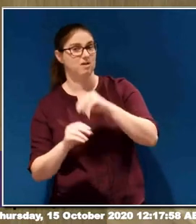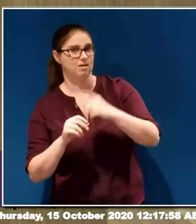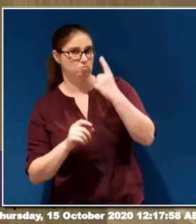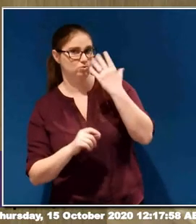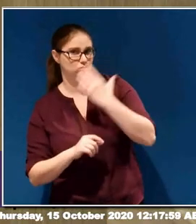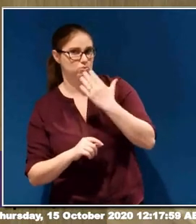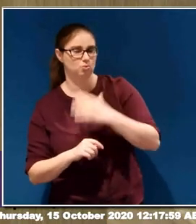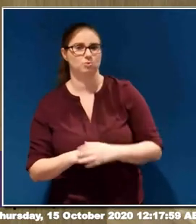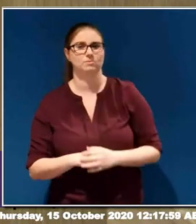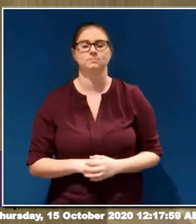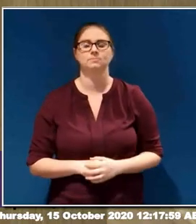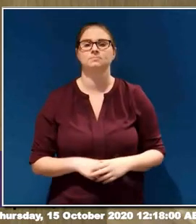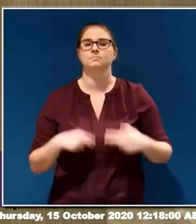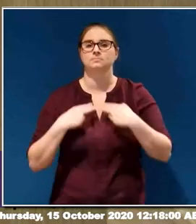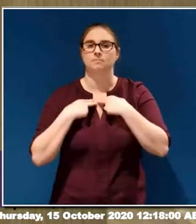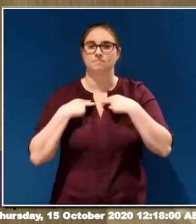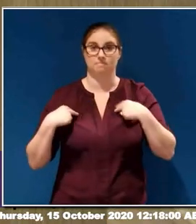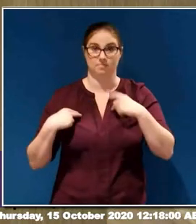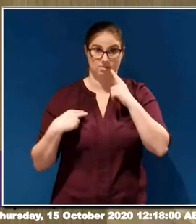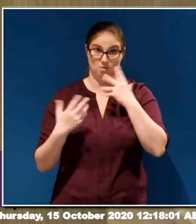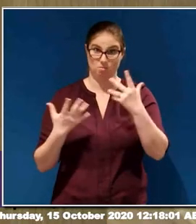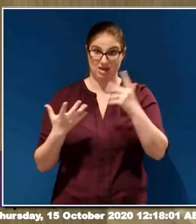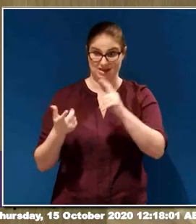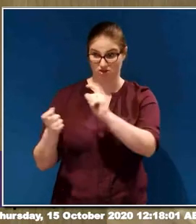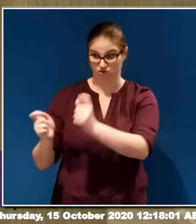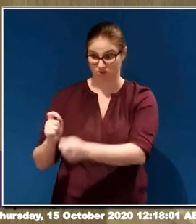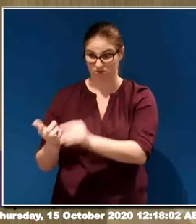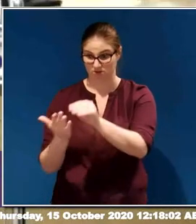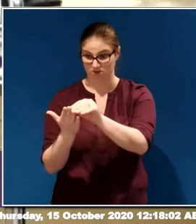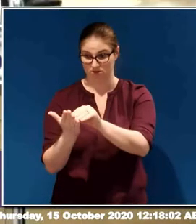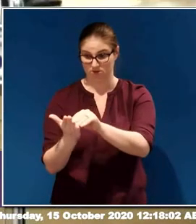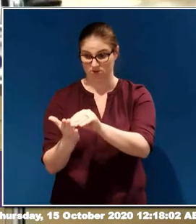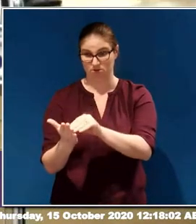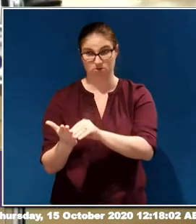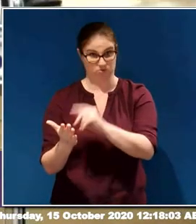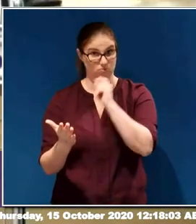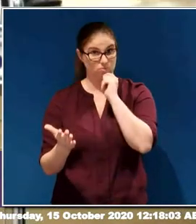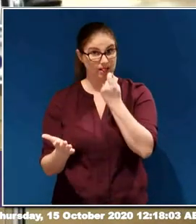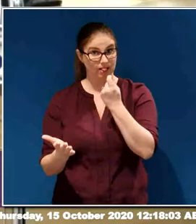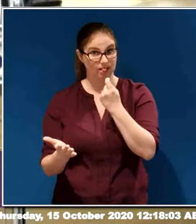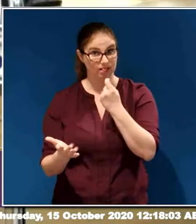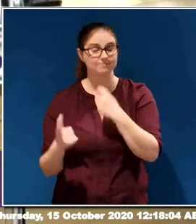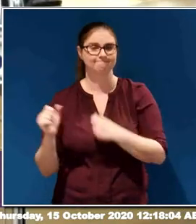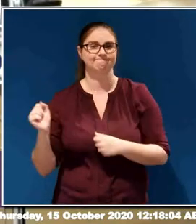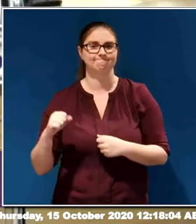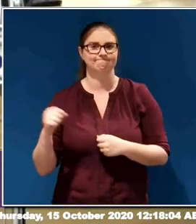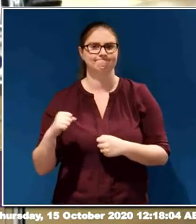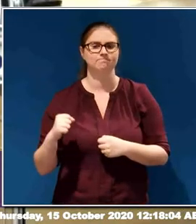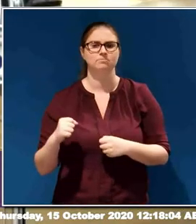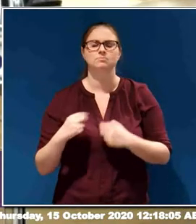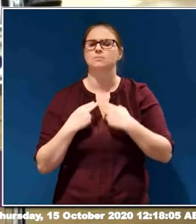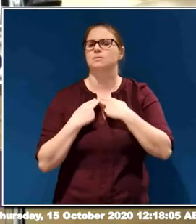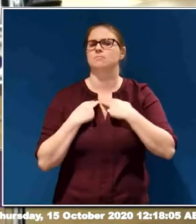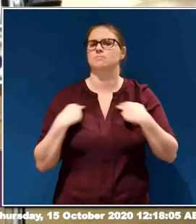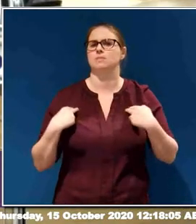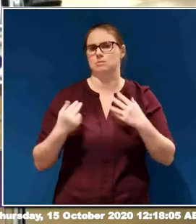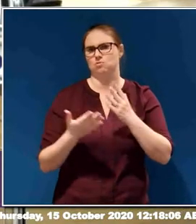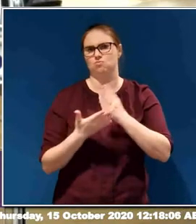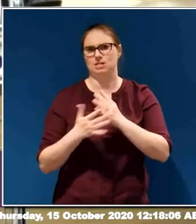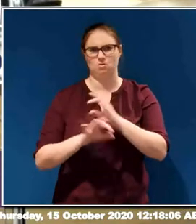Correct, yes. In your experience, that's not always perfectly or completely recorded? I will qualify that.